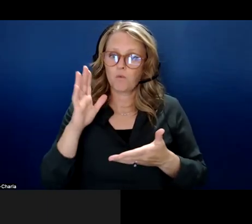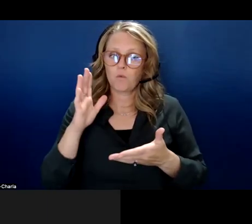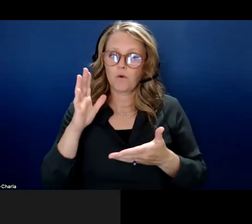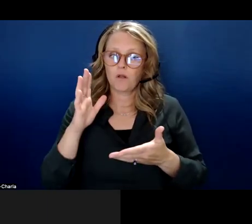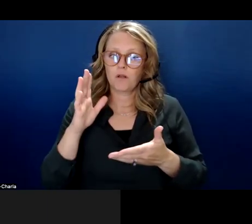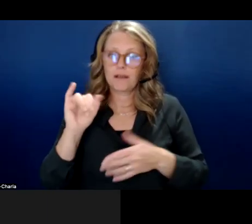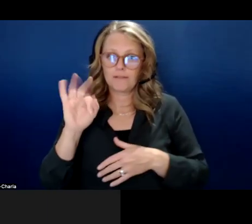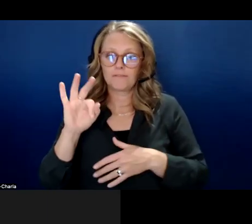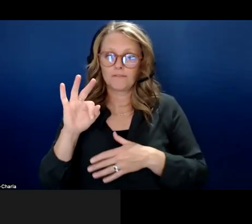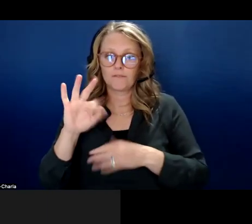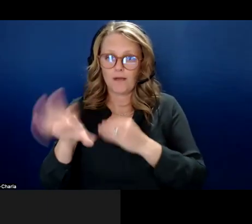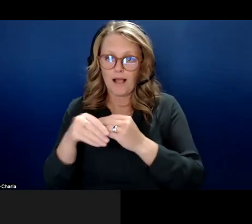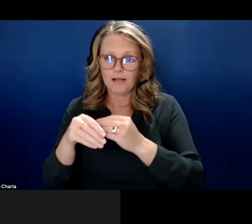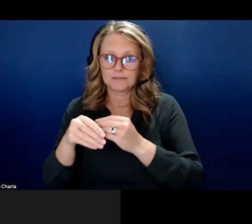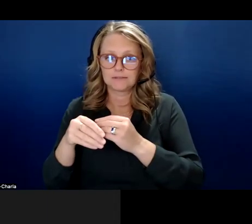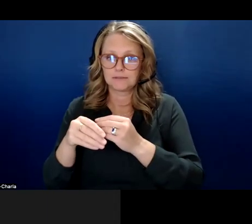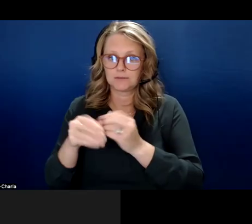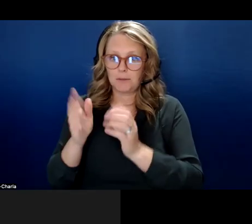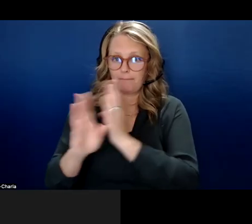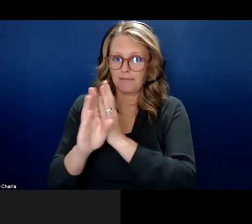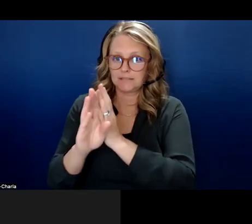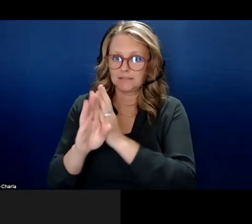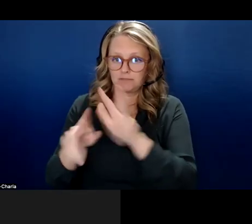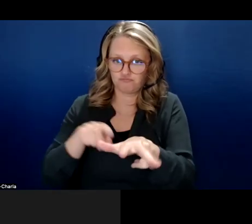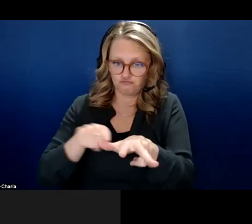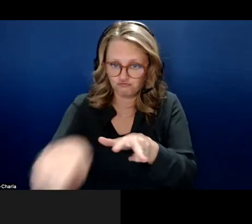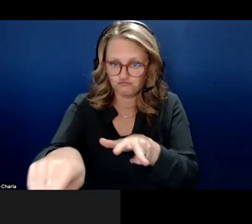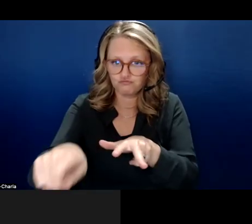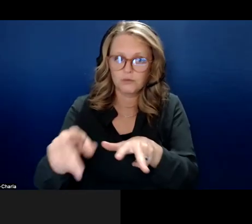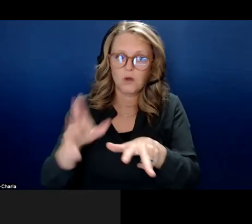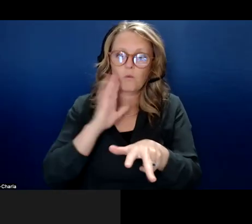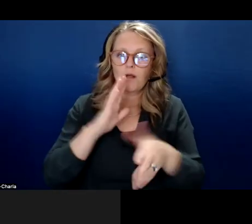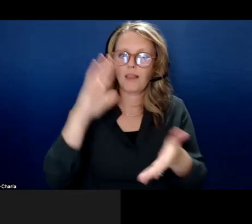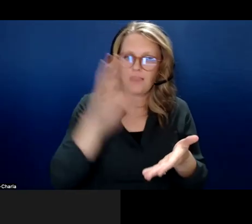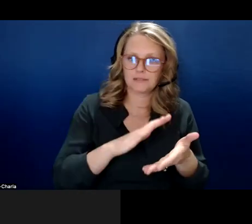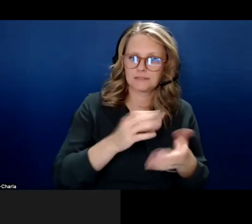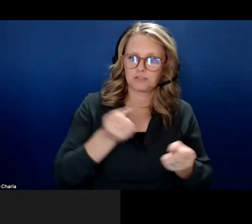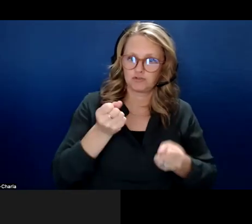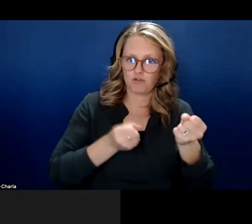which is what we anticipate will be the biggest driver of improvements in air quality.